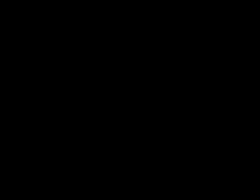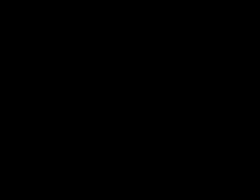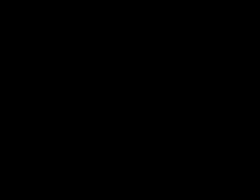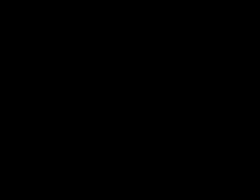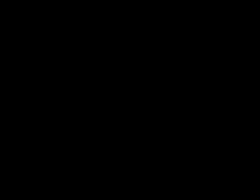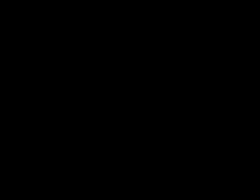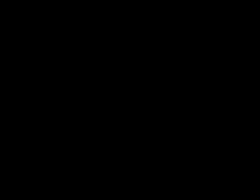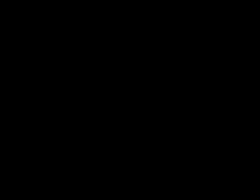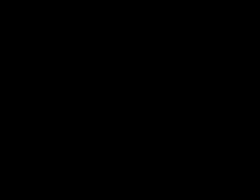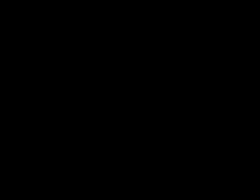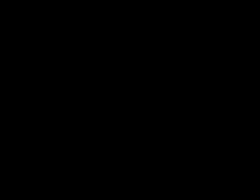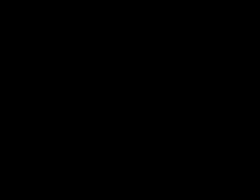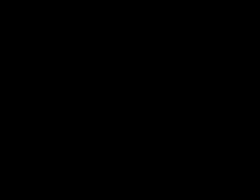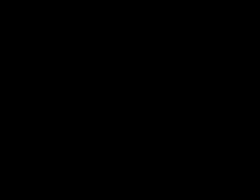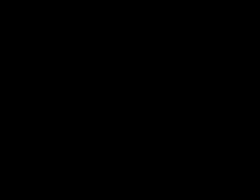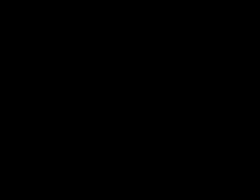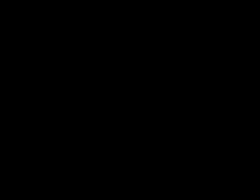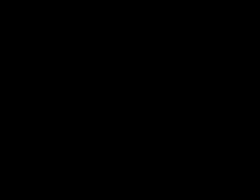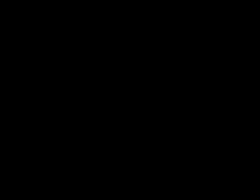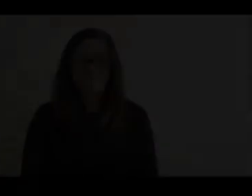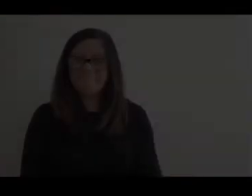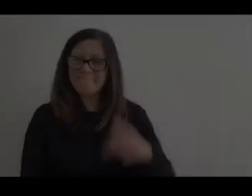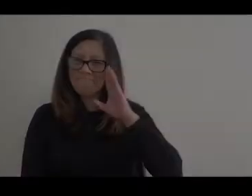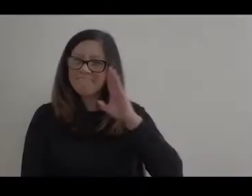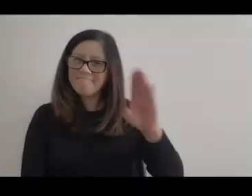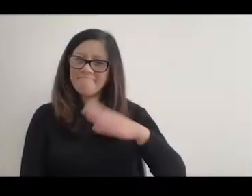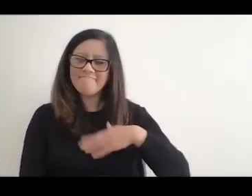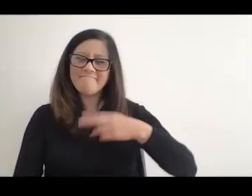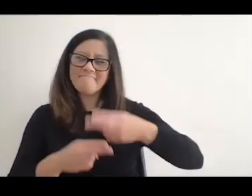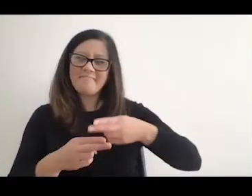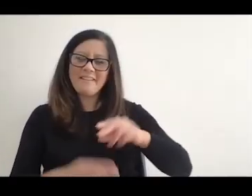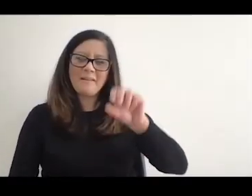Hello, my name is Susan Hannel.